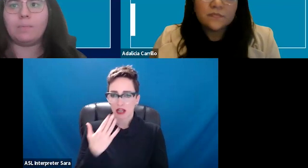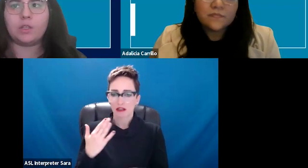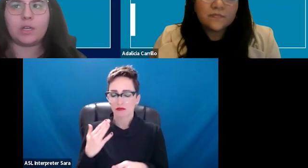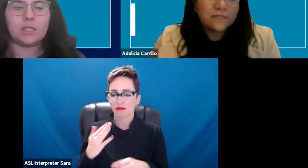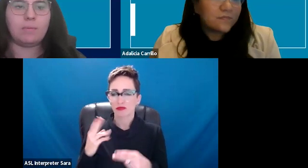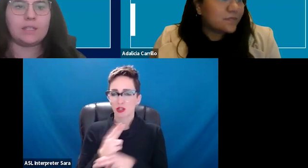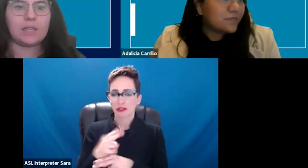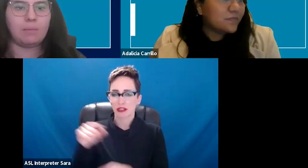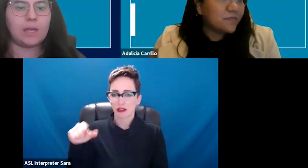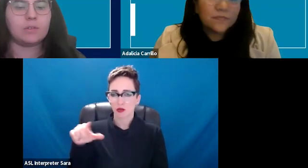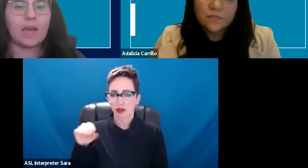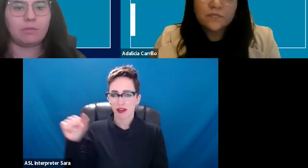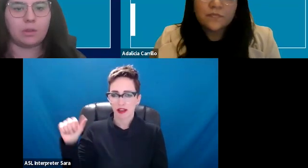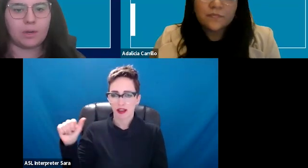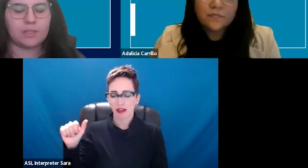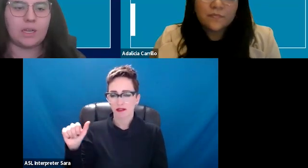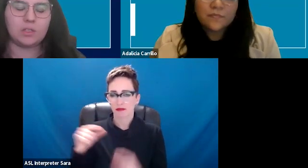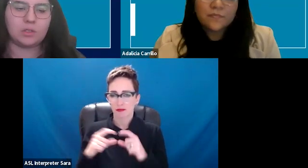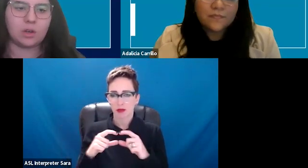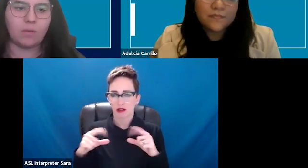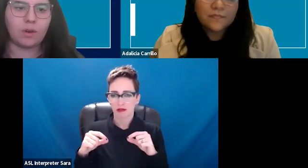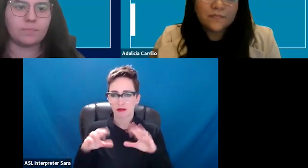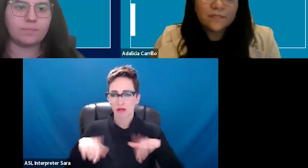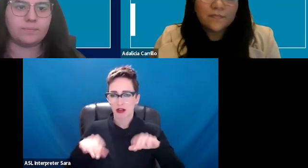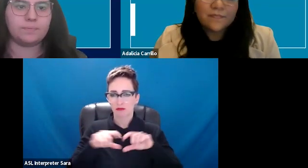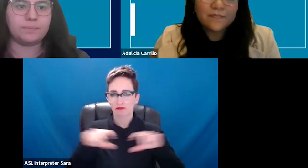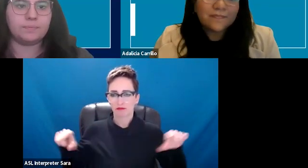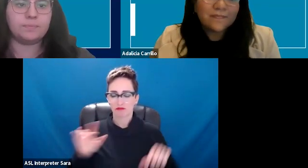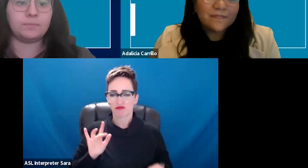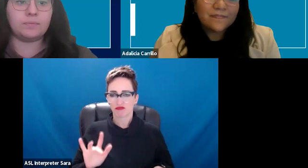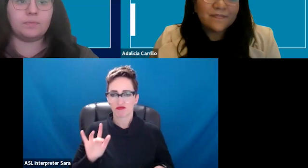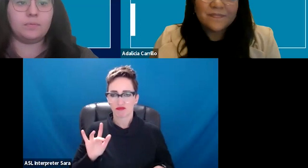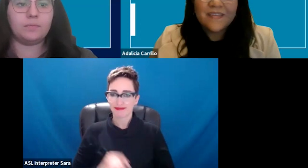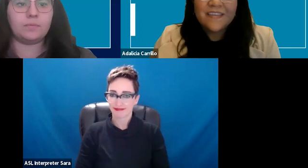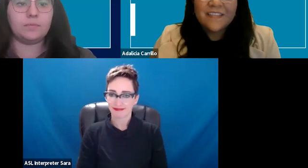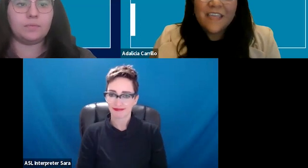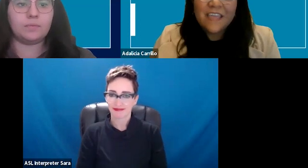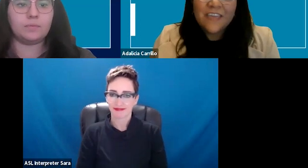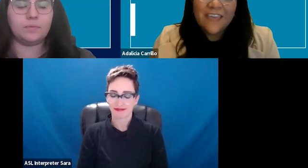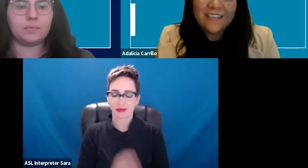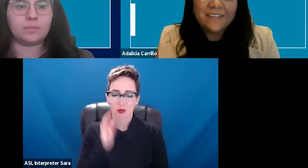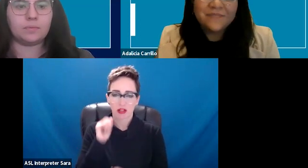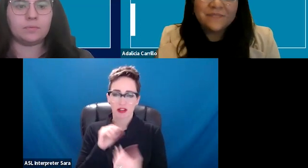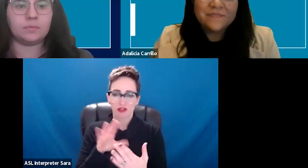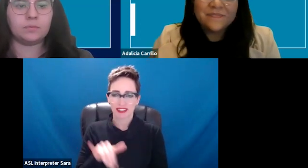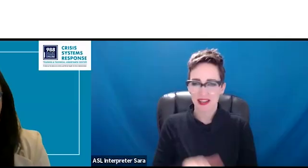address them as time allows after the presentations are over. Thank you, Caley.